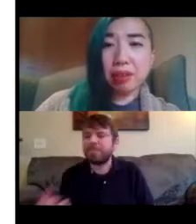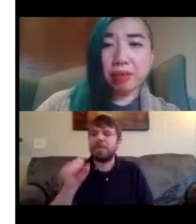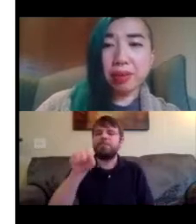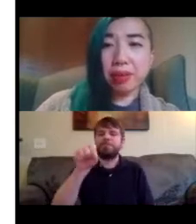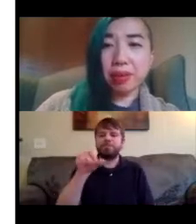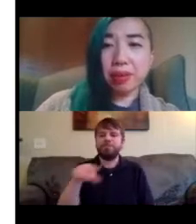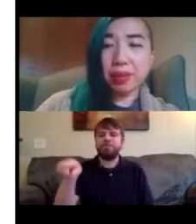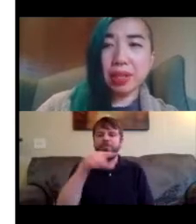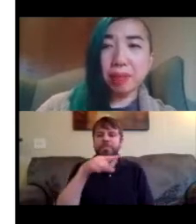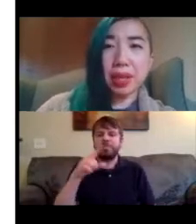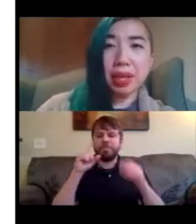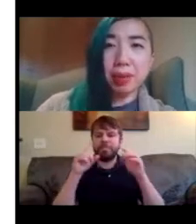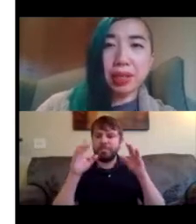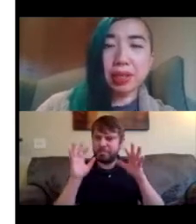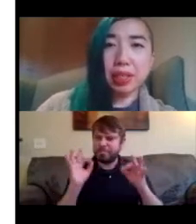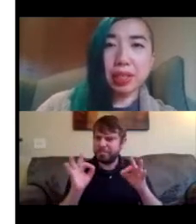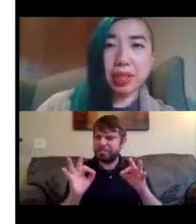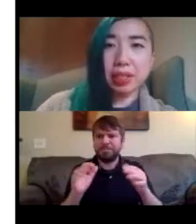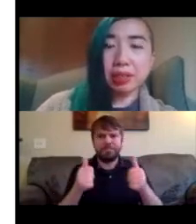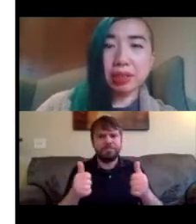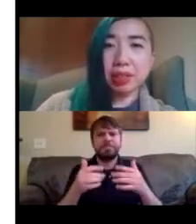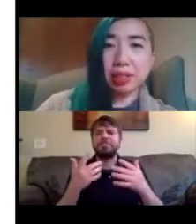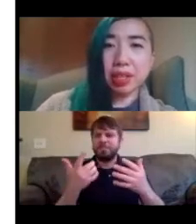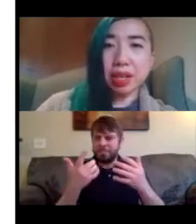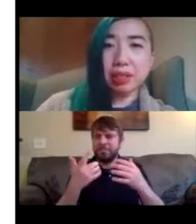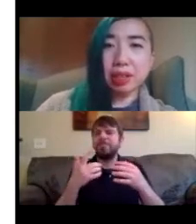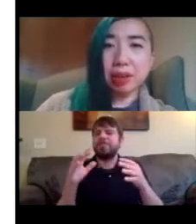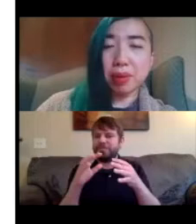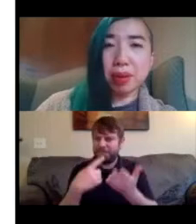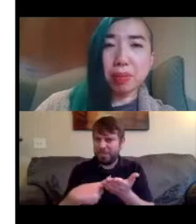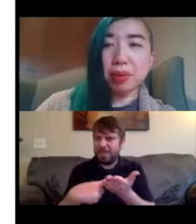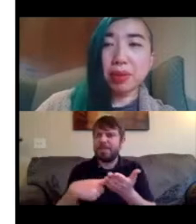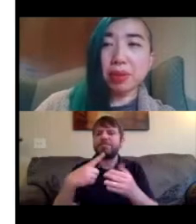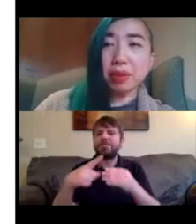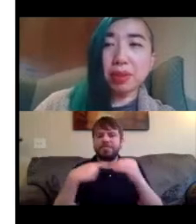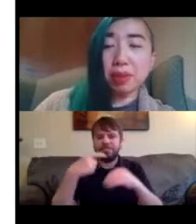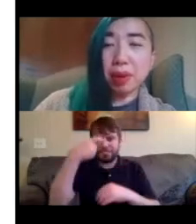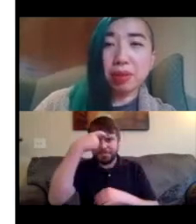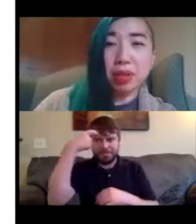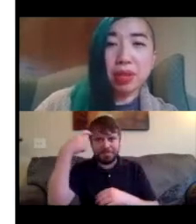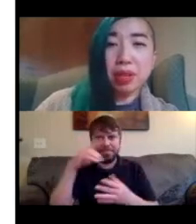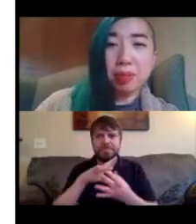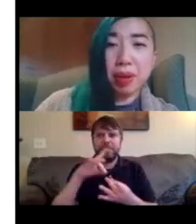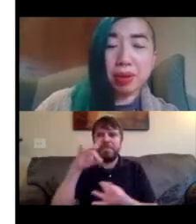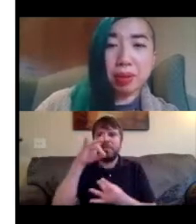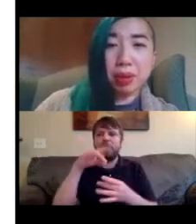for time being because I think there are things that are important to notice about your work.